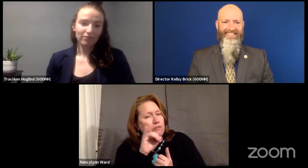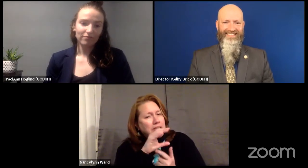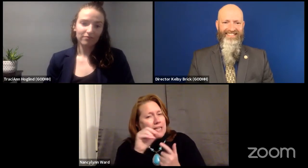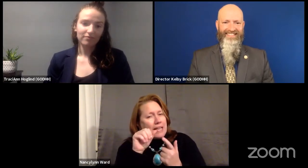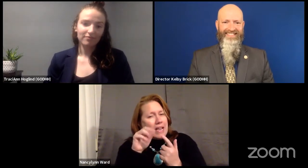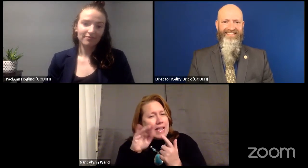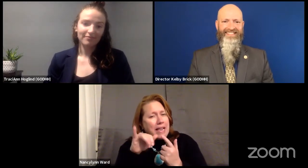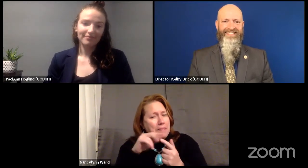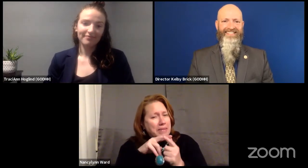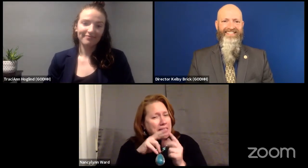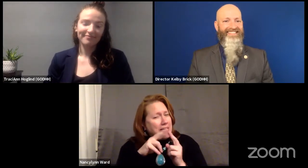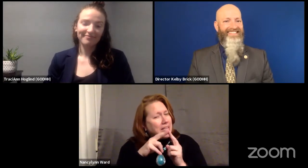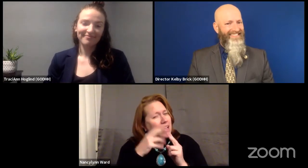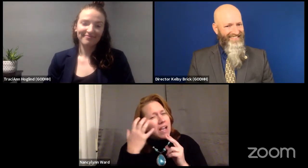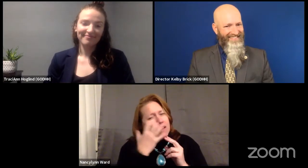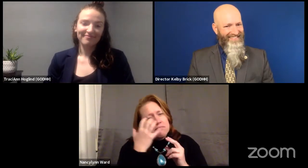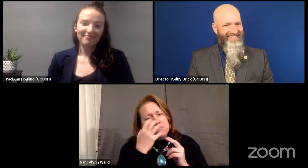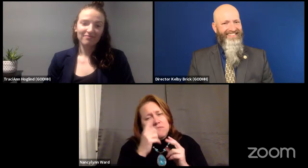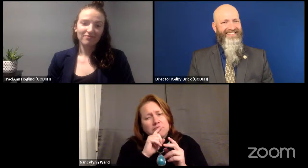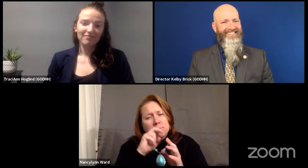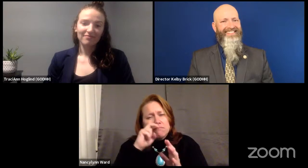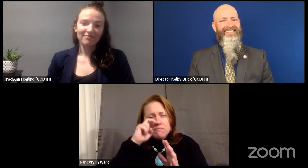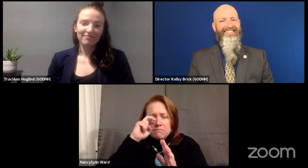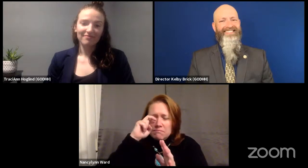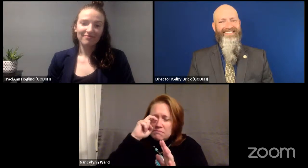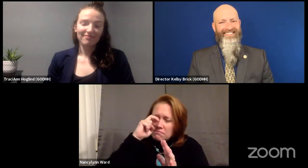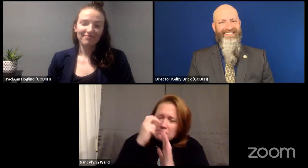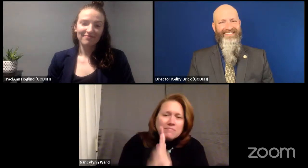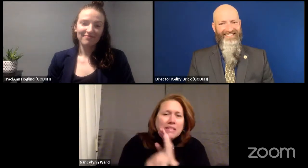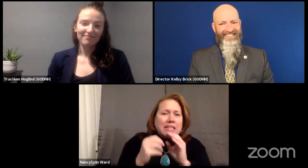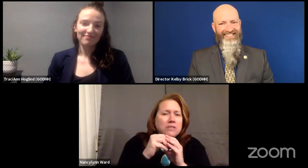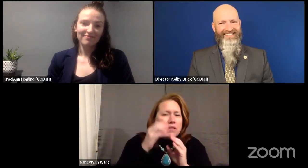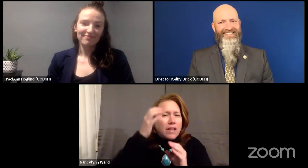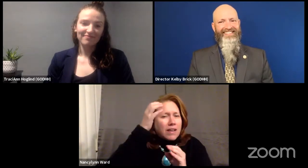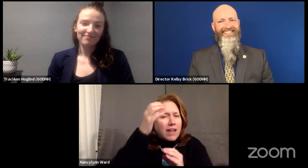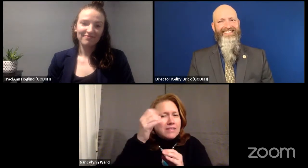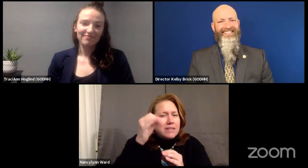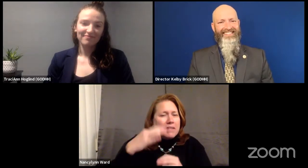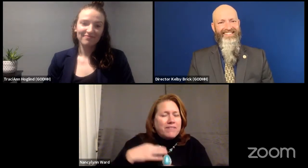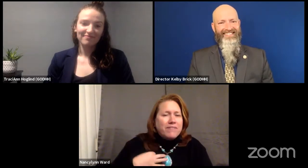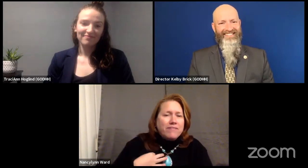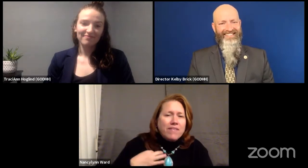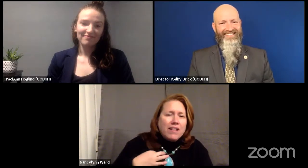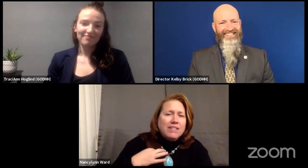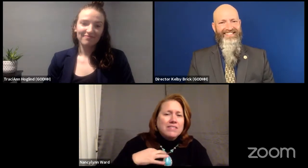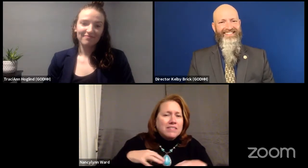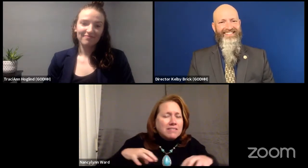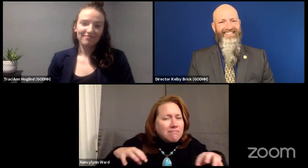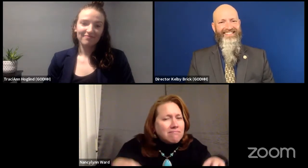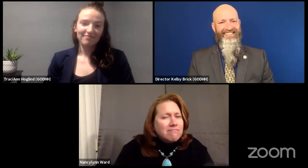in particular Laurie and Amy, just exemplary in terms of the work they did. They really